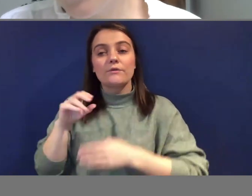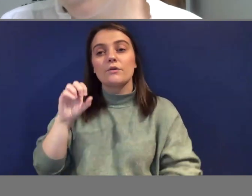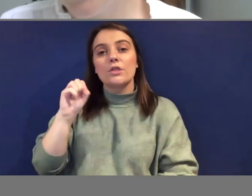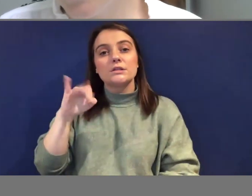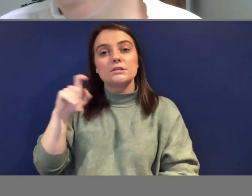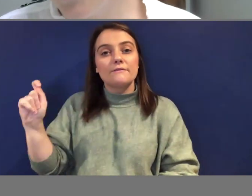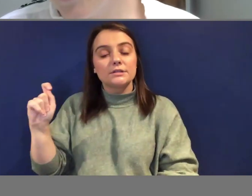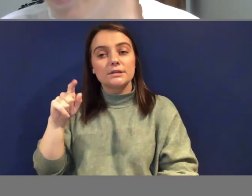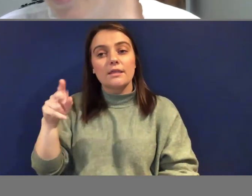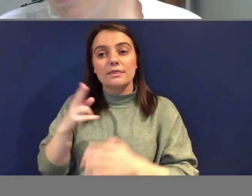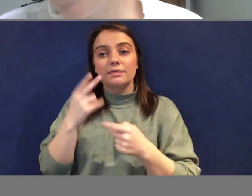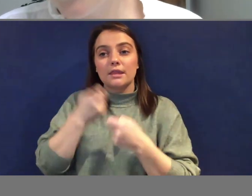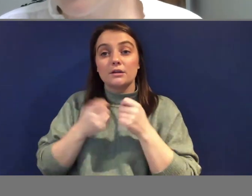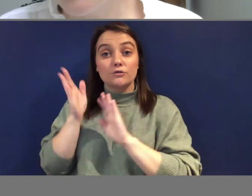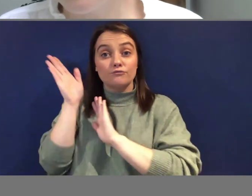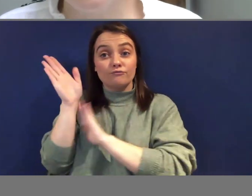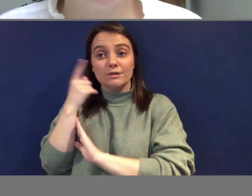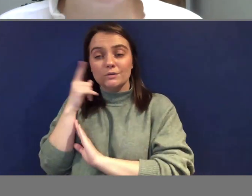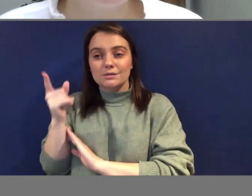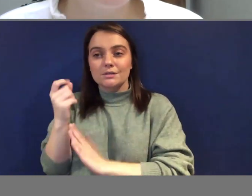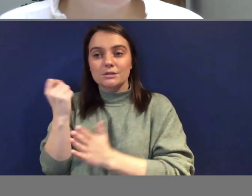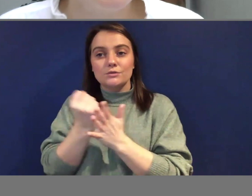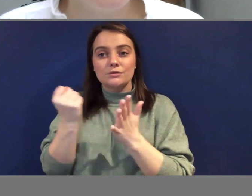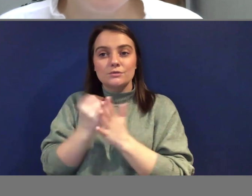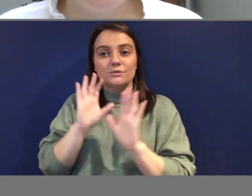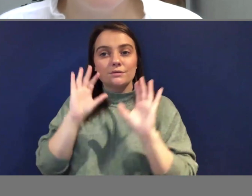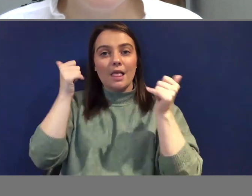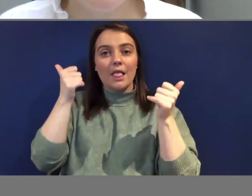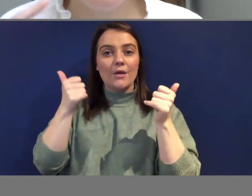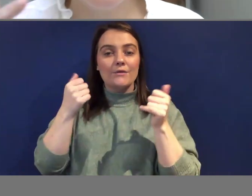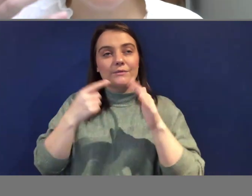which I think is nice is showing students greeting each other from one floor to another so that stair